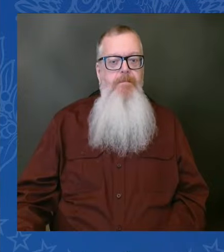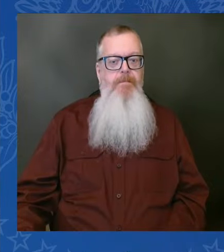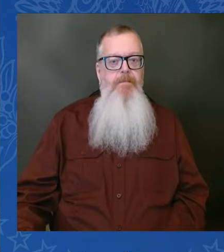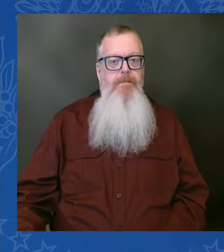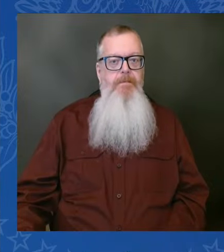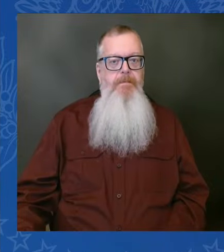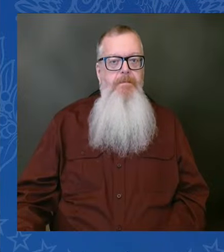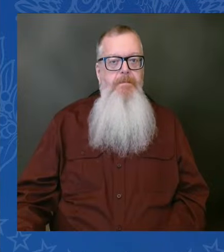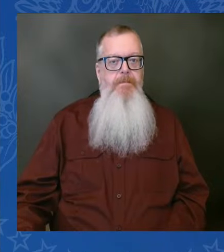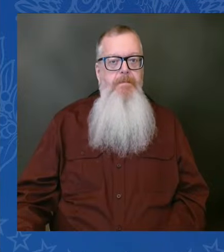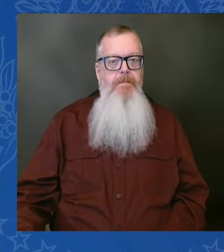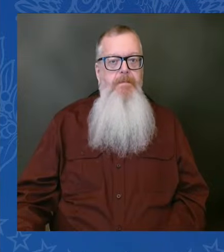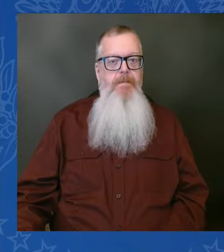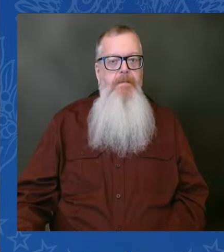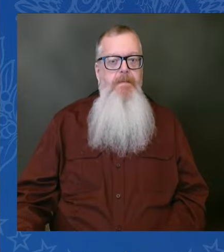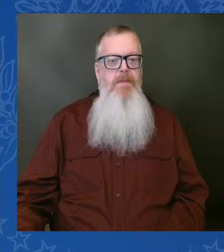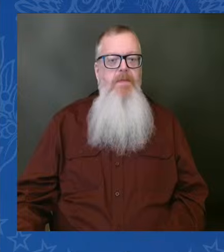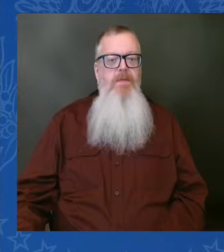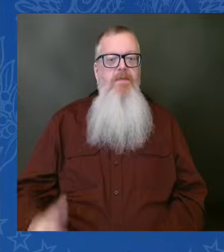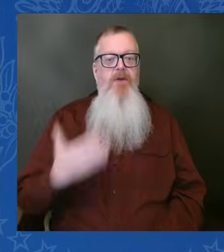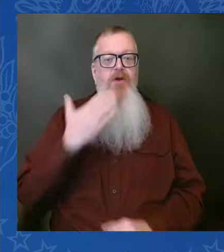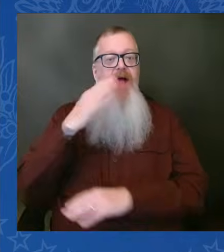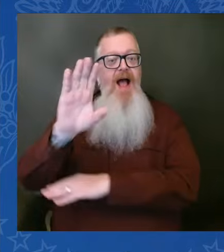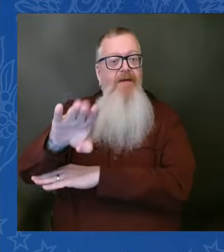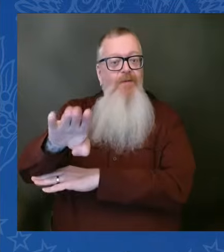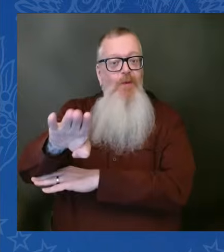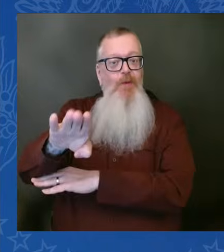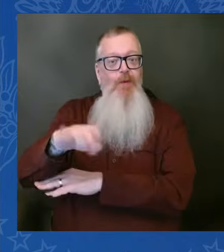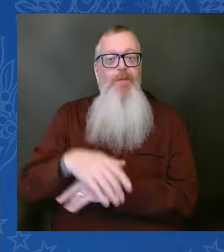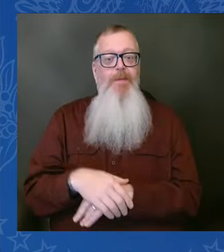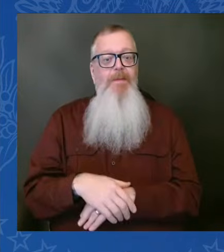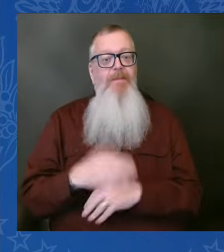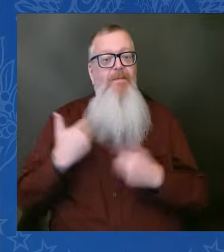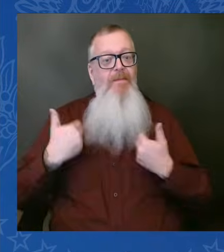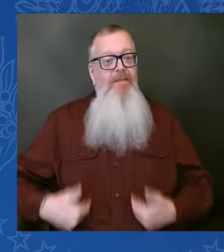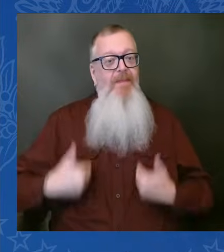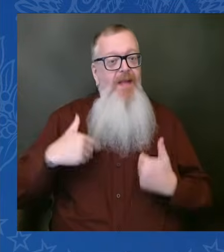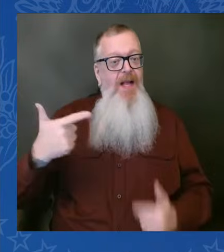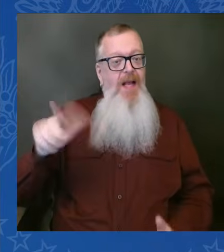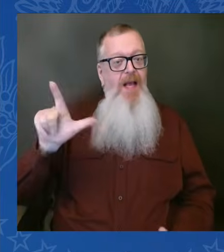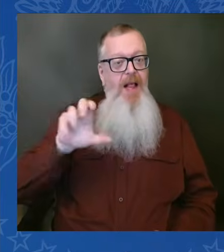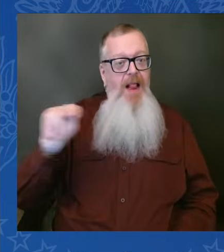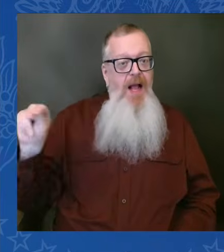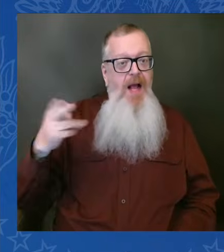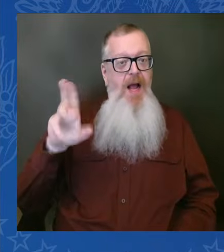Mr. Hutchins: Good afternoon. I'm Glenn Hutchins. As I said, co-chair of the Brookings Board of Trustees.